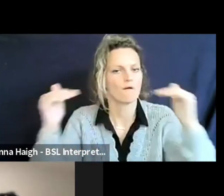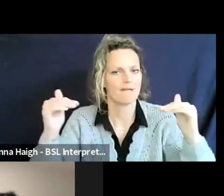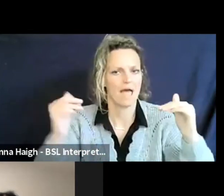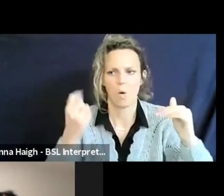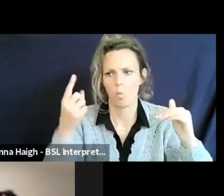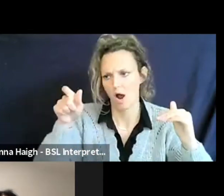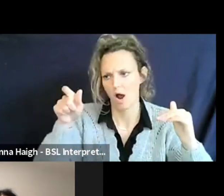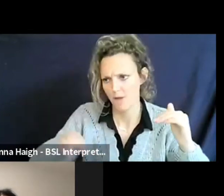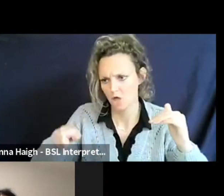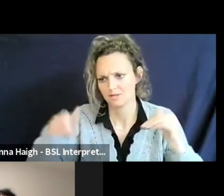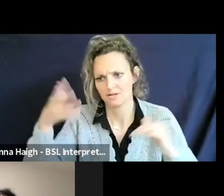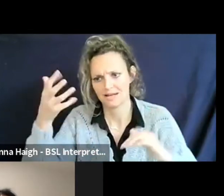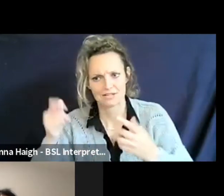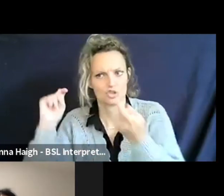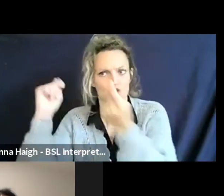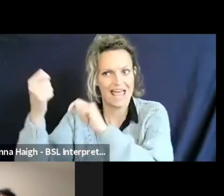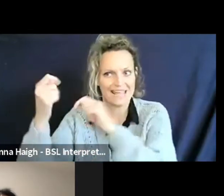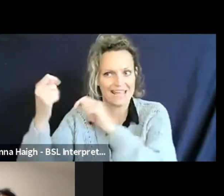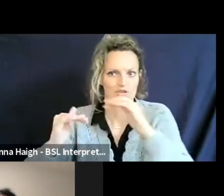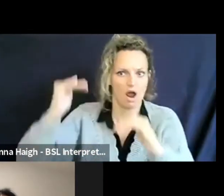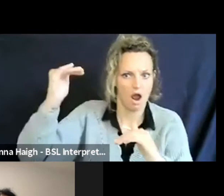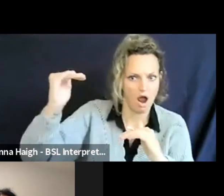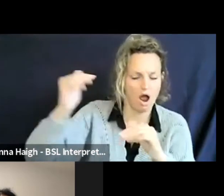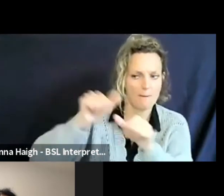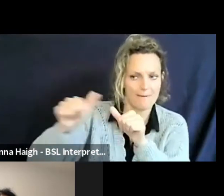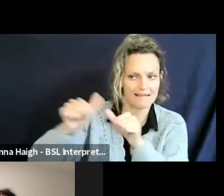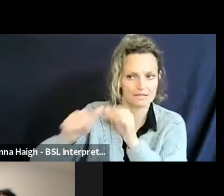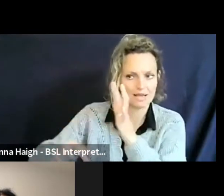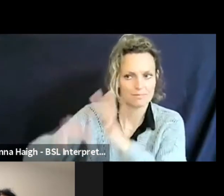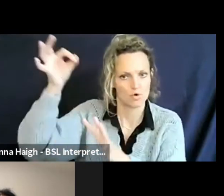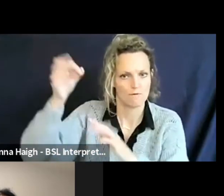We've also been looking at the culture, so that there is some similarity of adjustments as well.